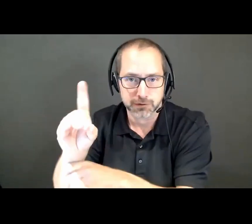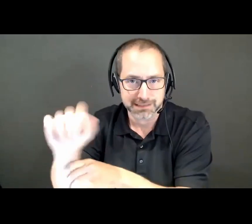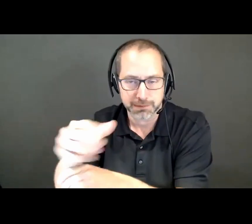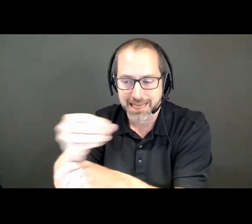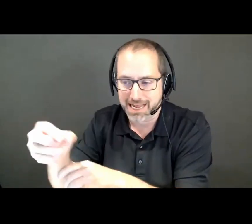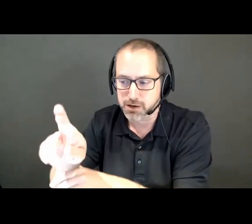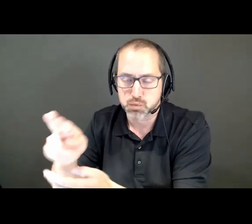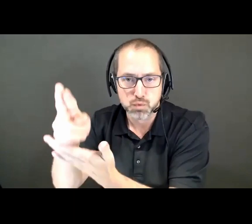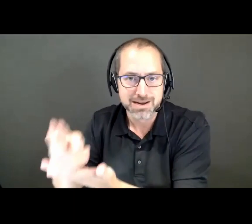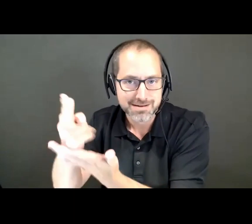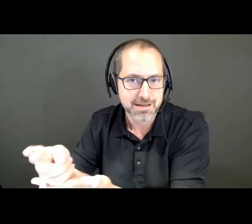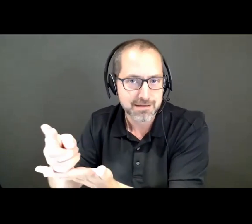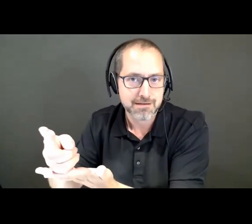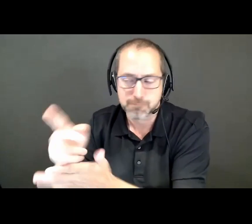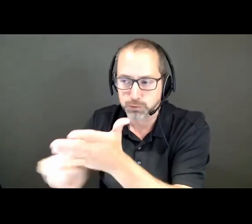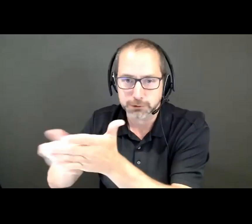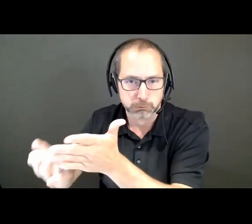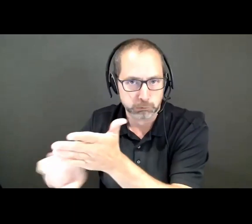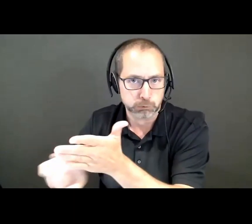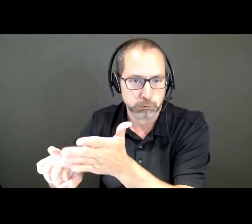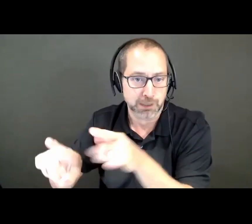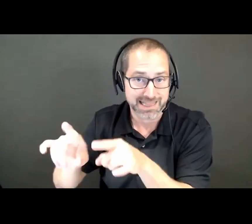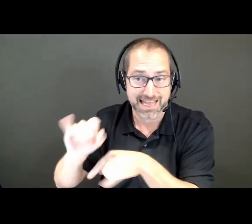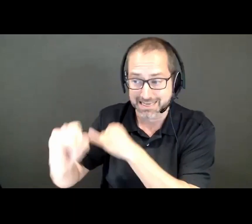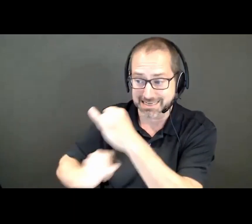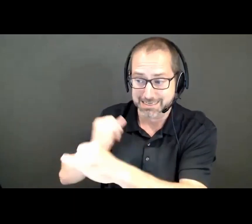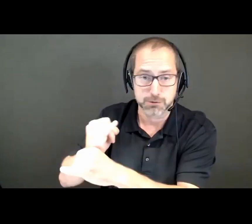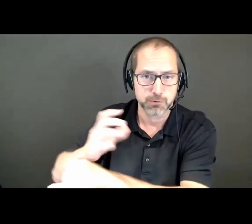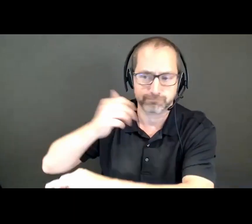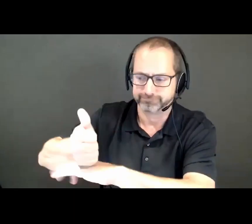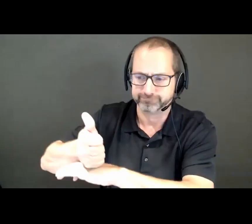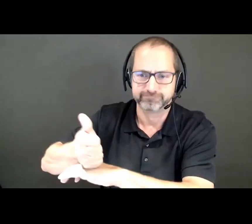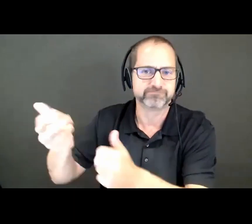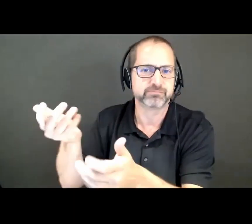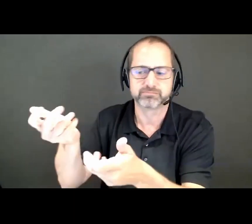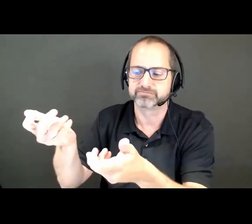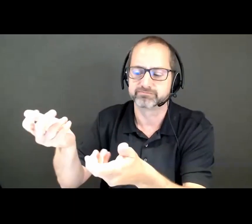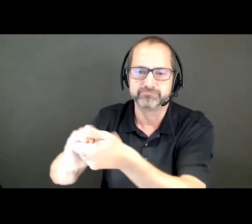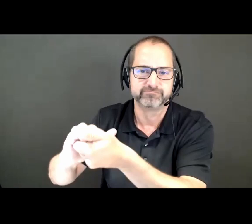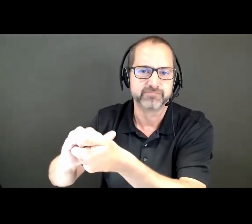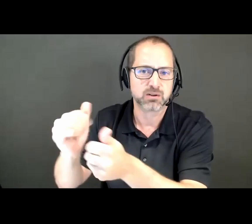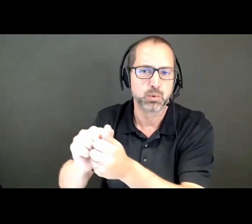Research. That Institute was established in partnership with Ontario Tech University